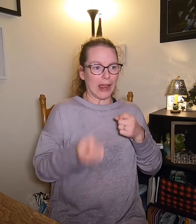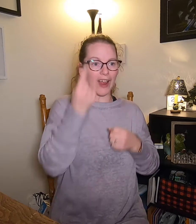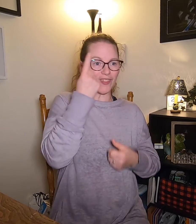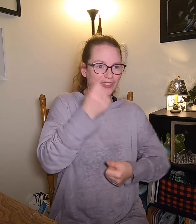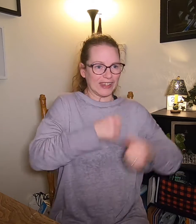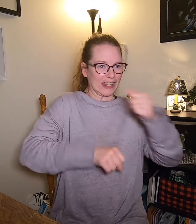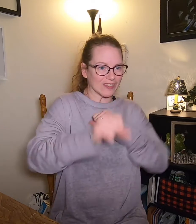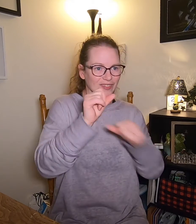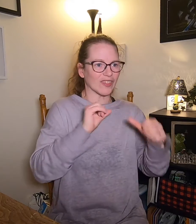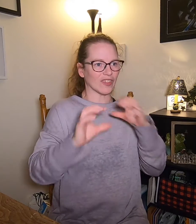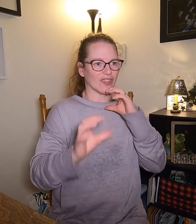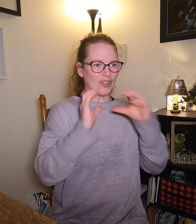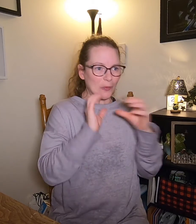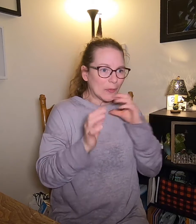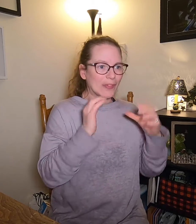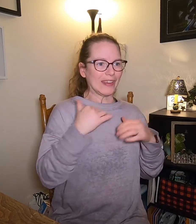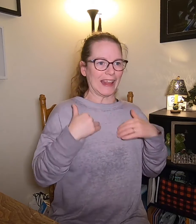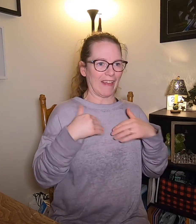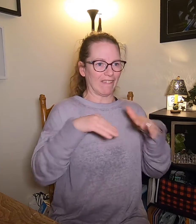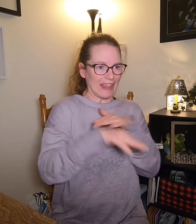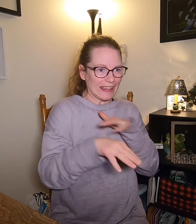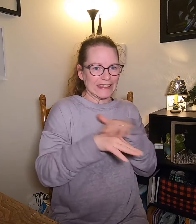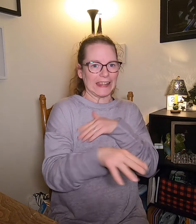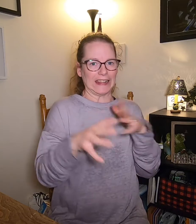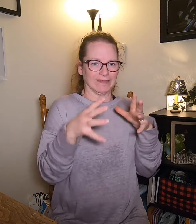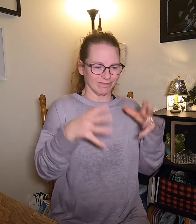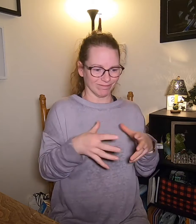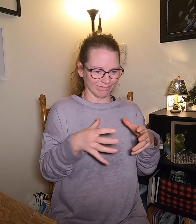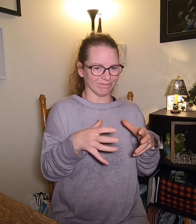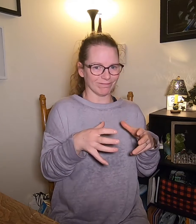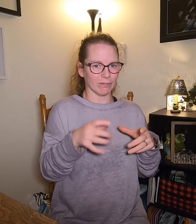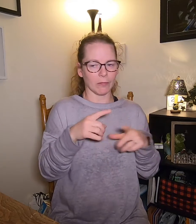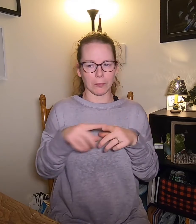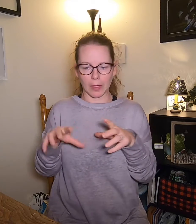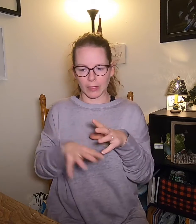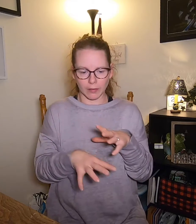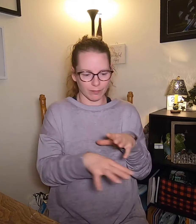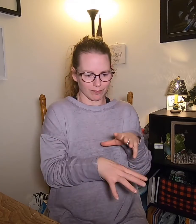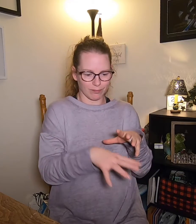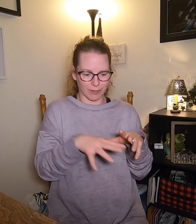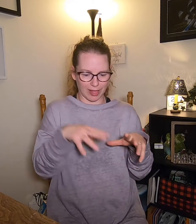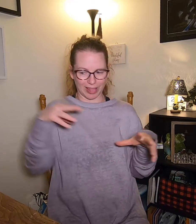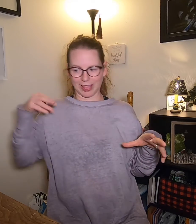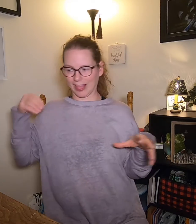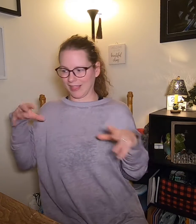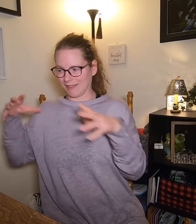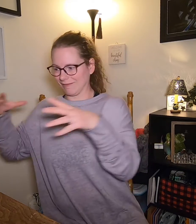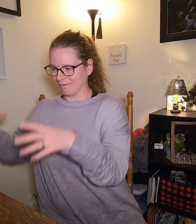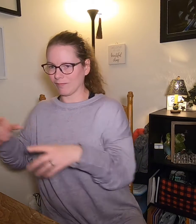communications, access. But in the real world